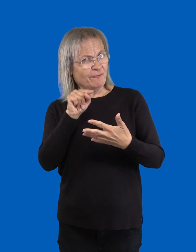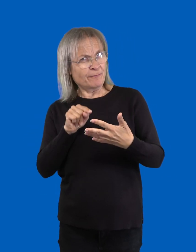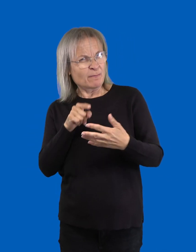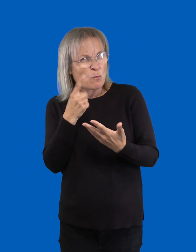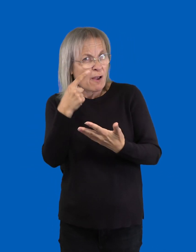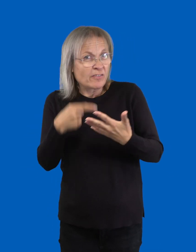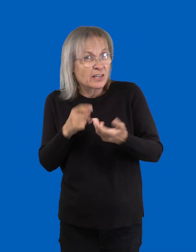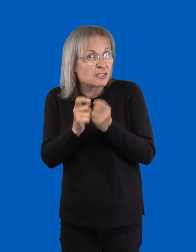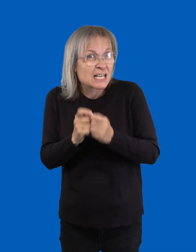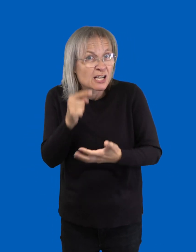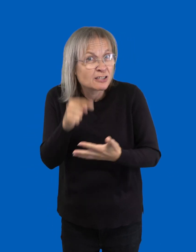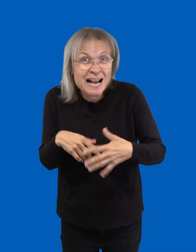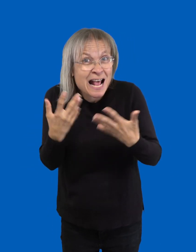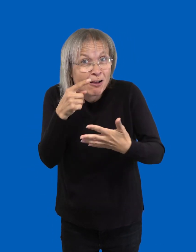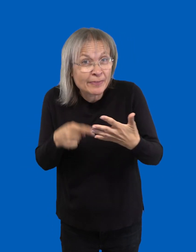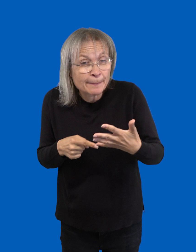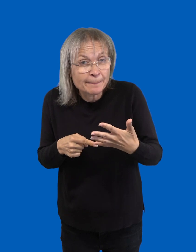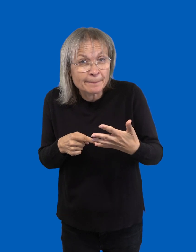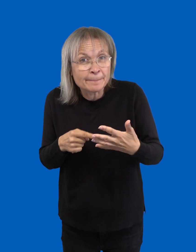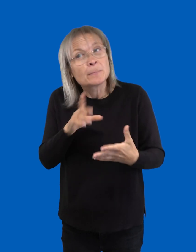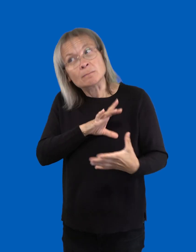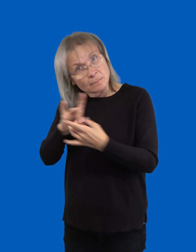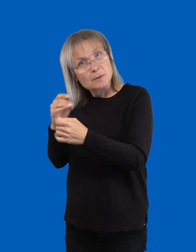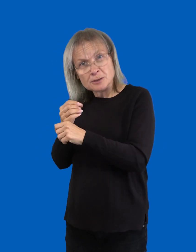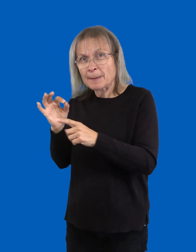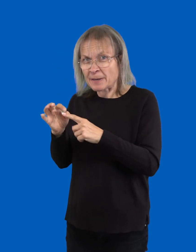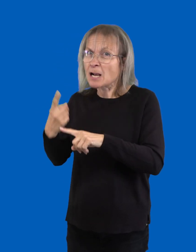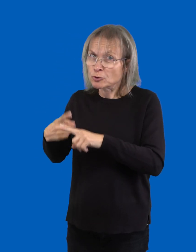If you notice any of these changes, see your GP as soon as possible.